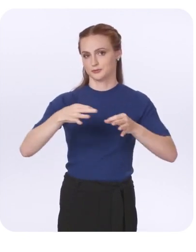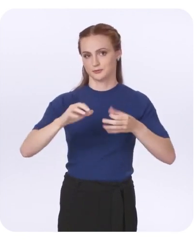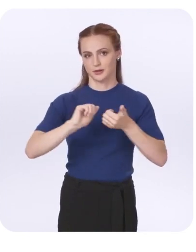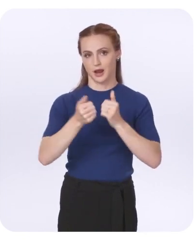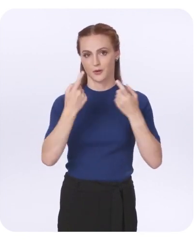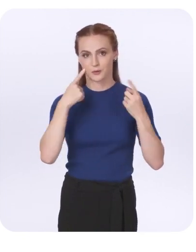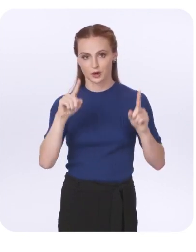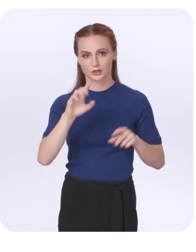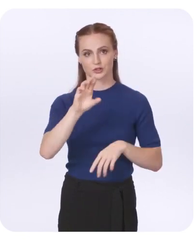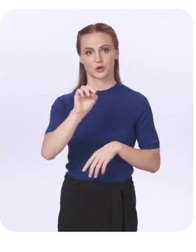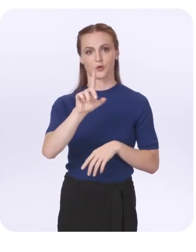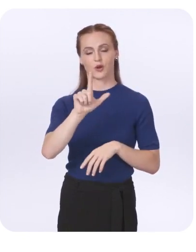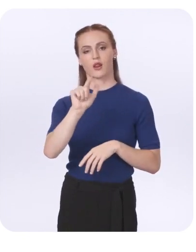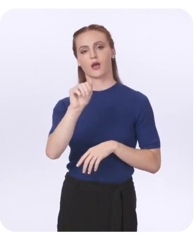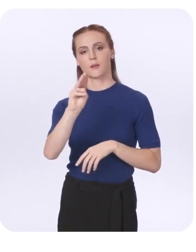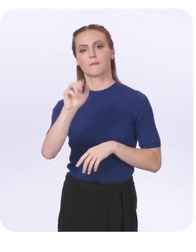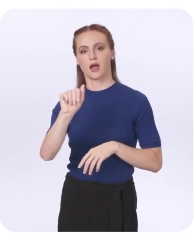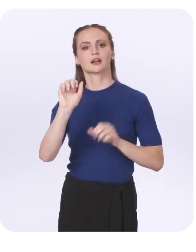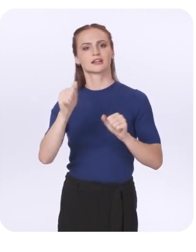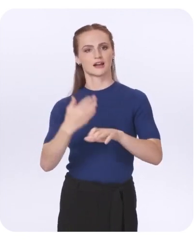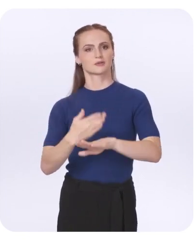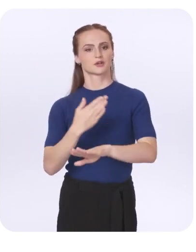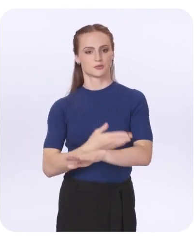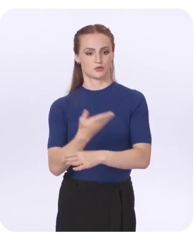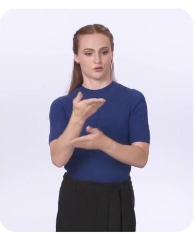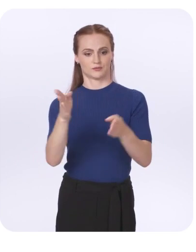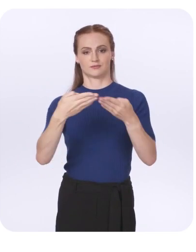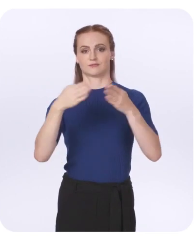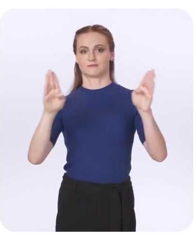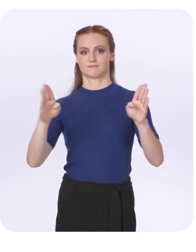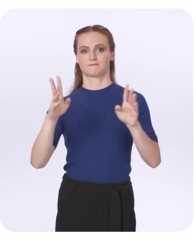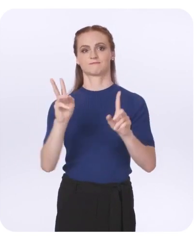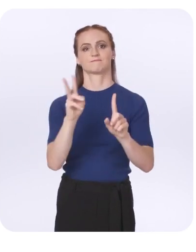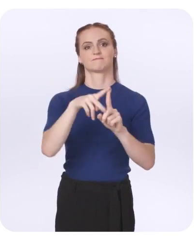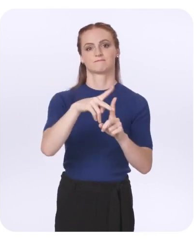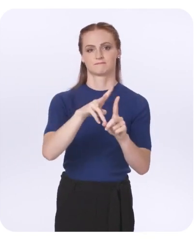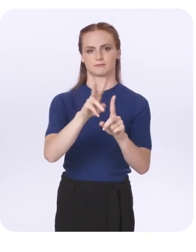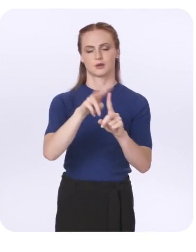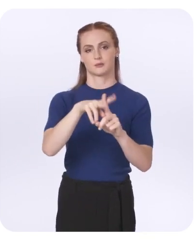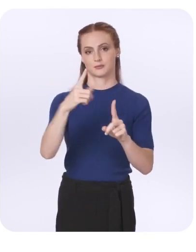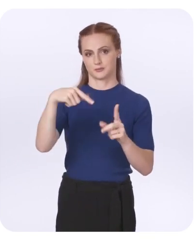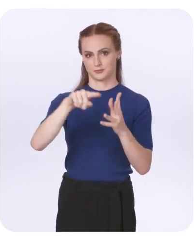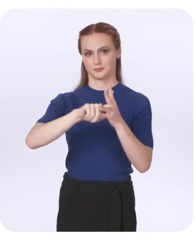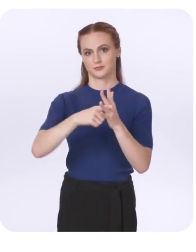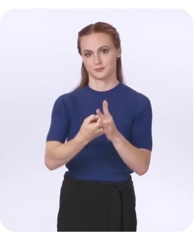improvements and also the applications that you will pioneer. There will be ideas that we haven’t thought of internally,